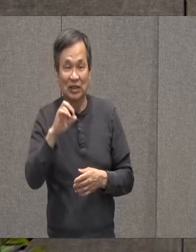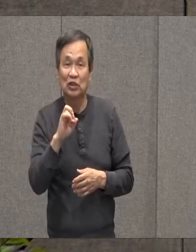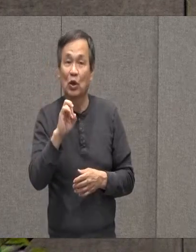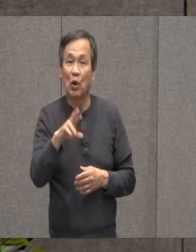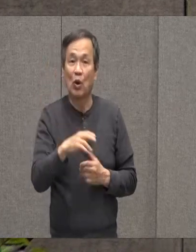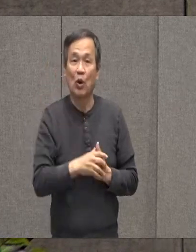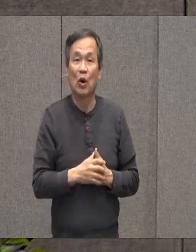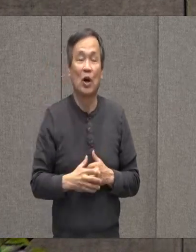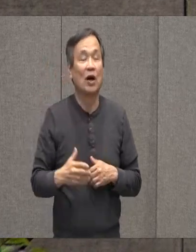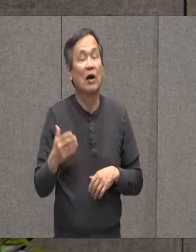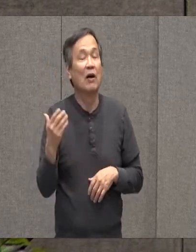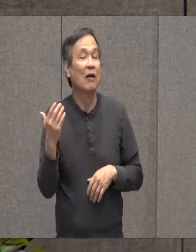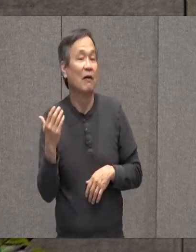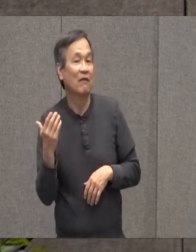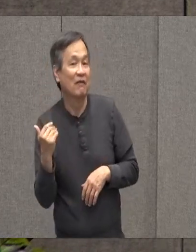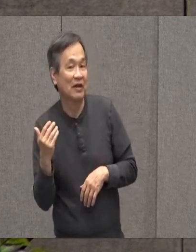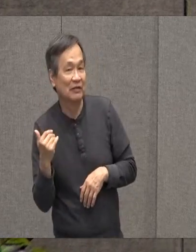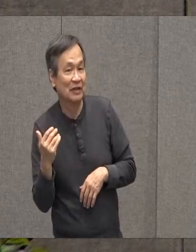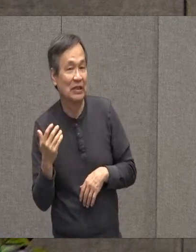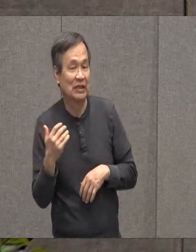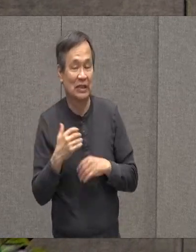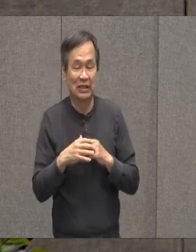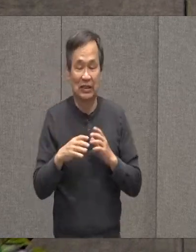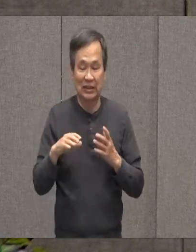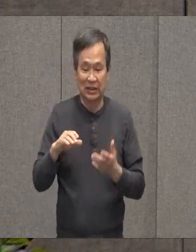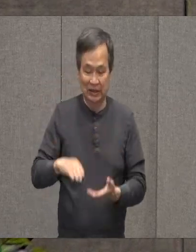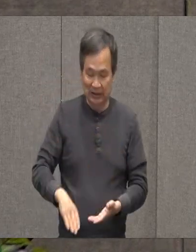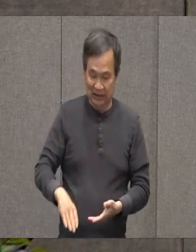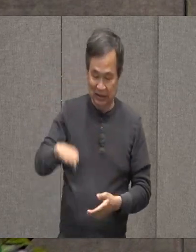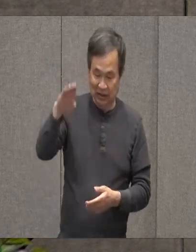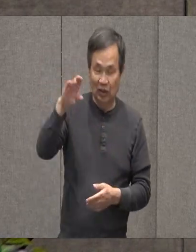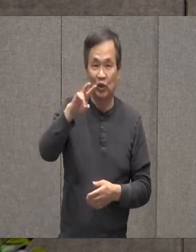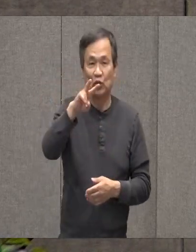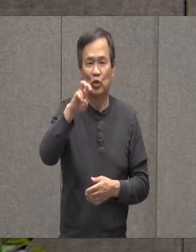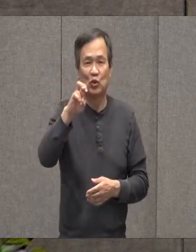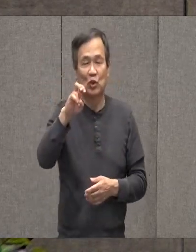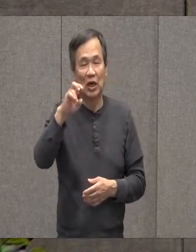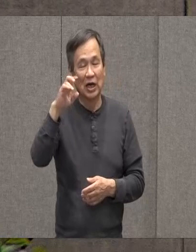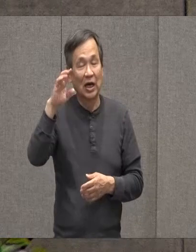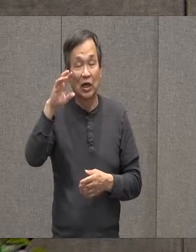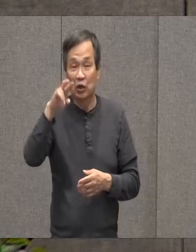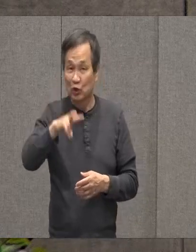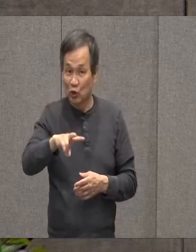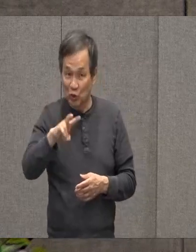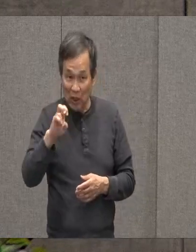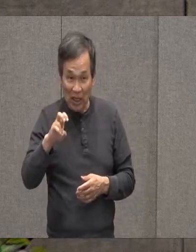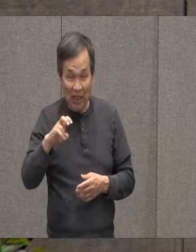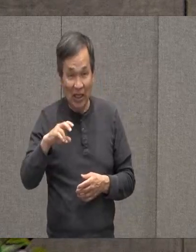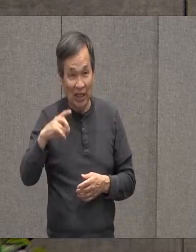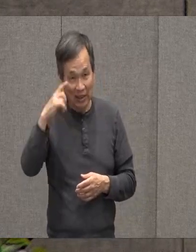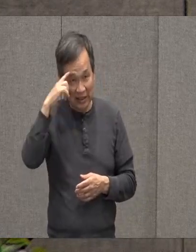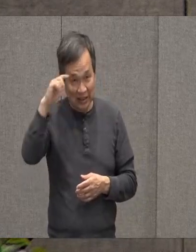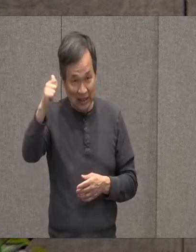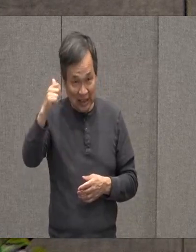of two hundred nickels, that's over a foot. You could also be paid with 100 dimes,